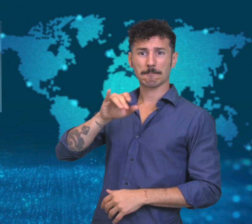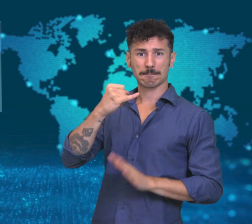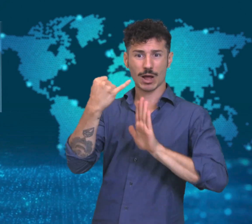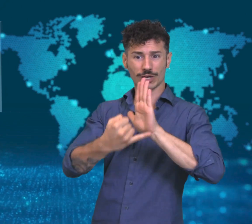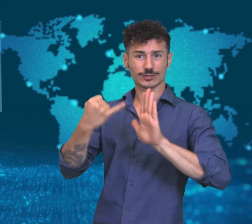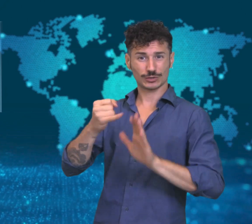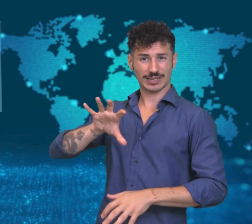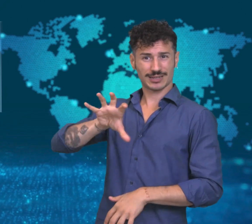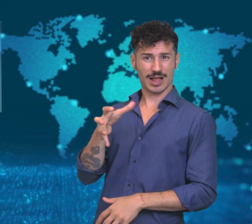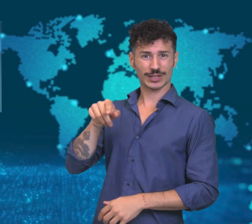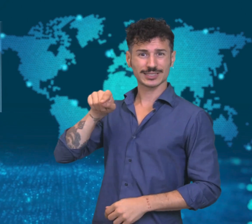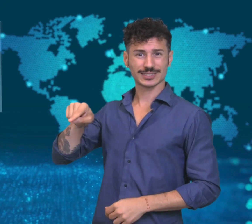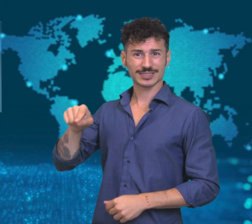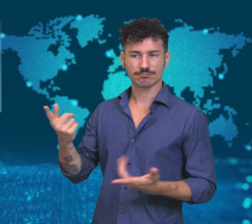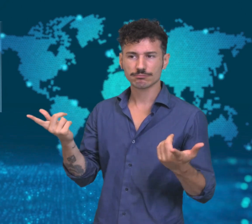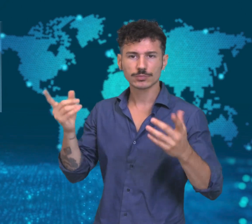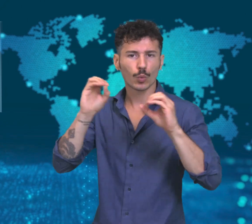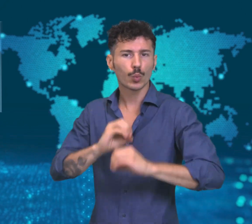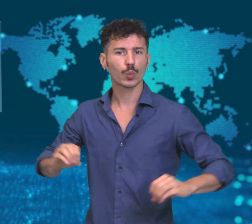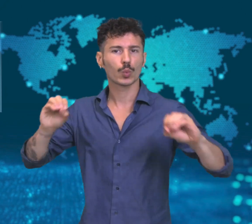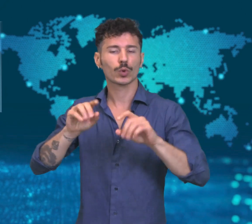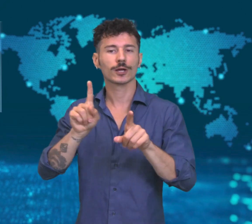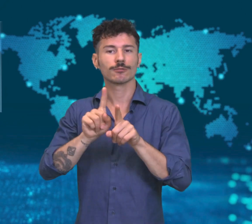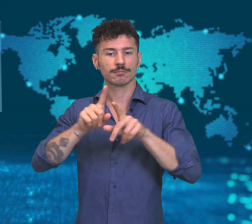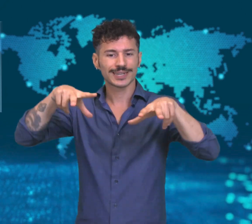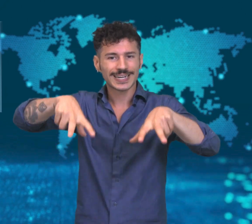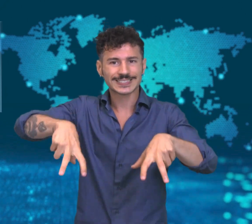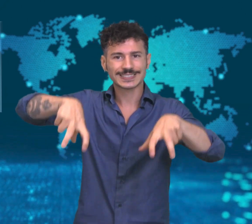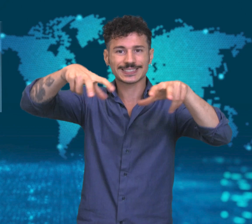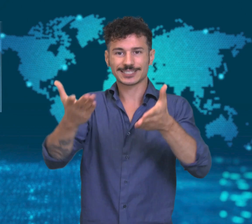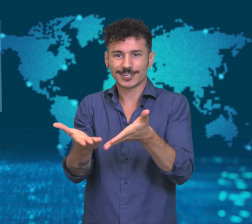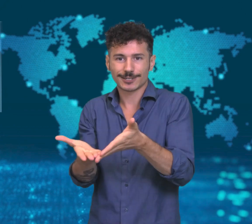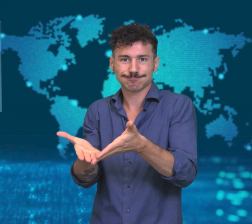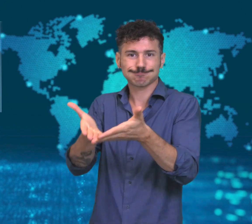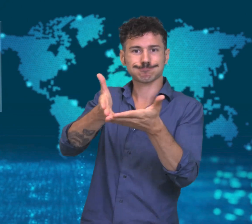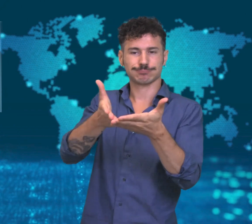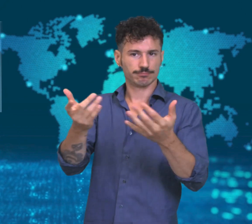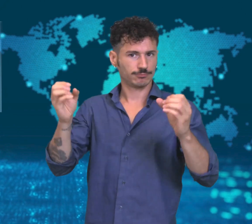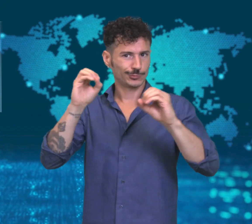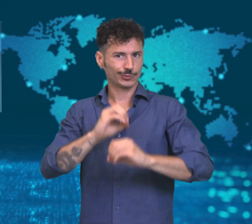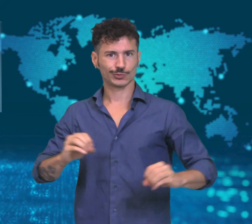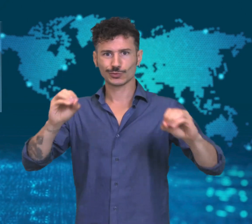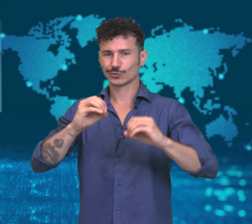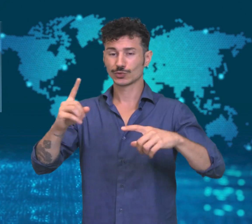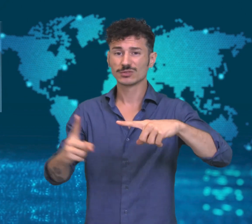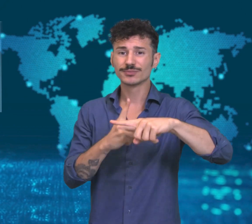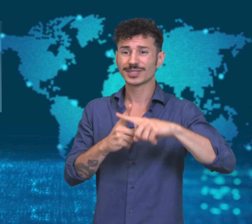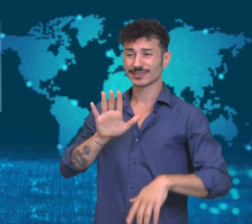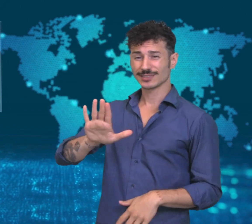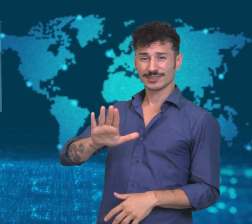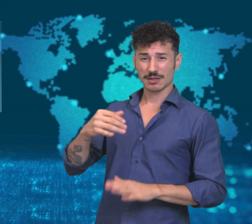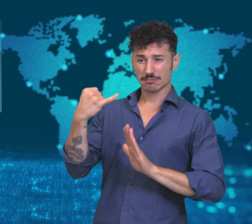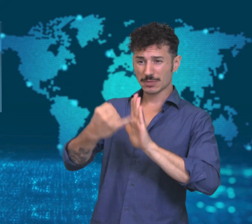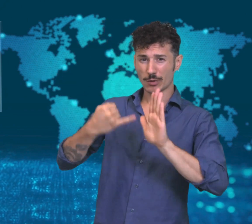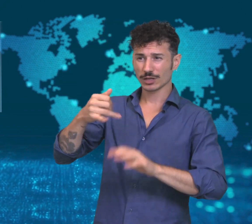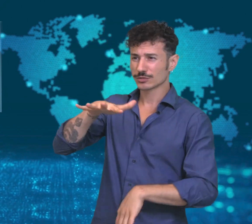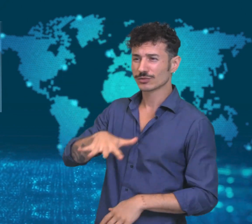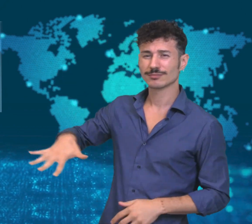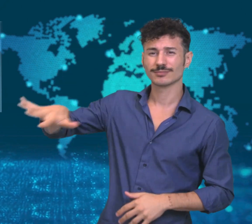saying that the country doesn’t have the resources to refloat a stranded